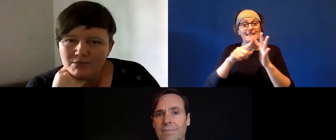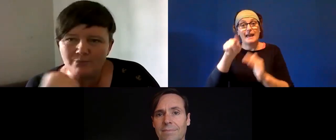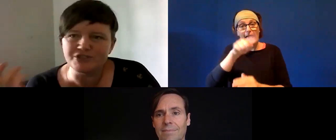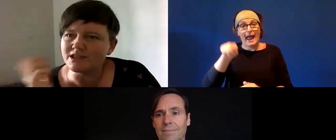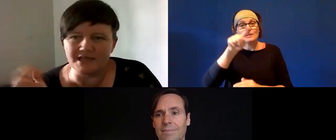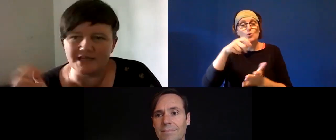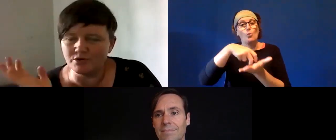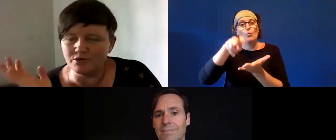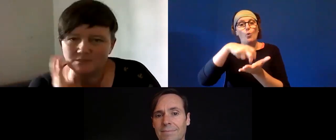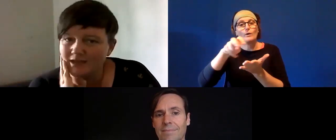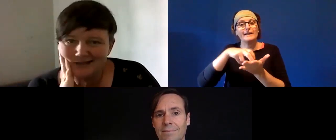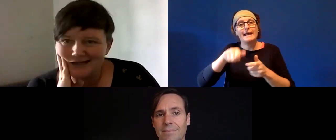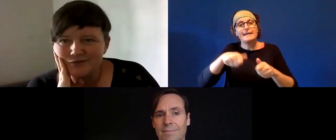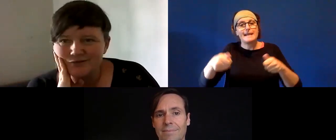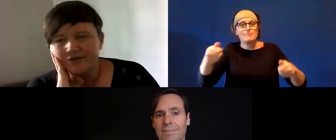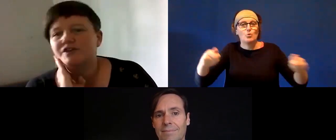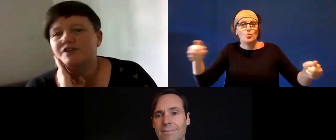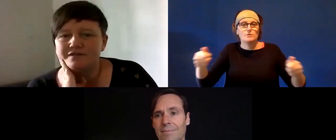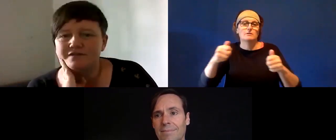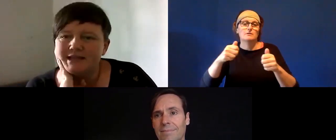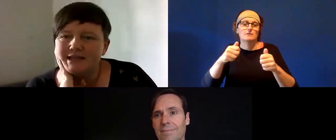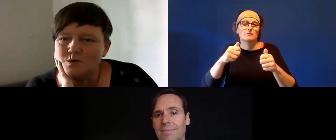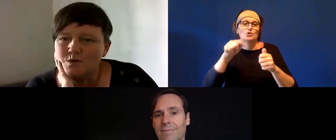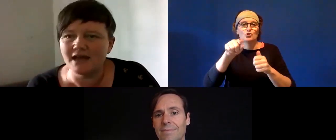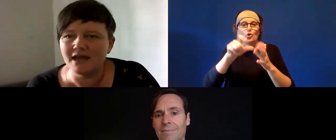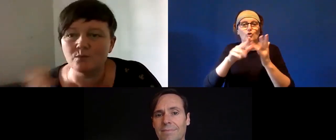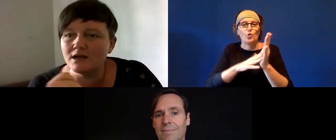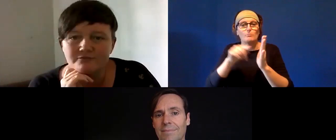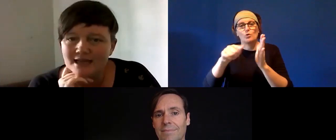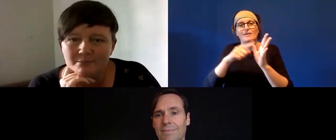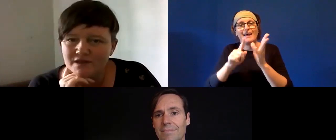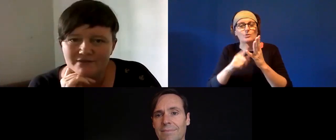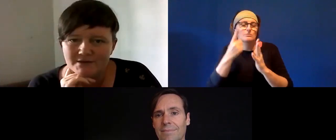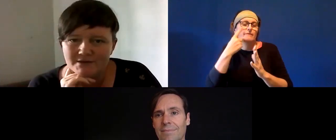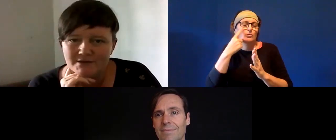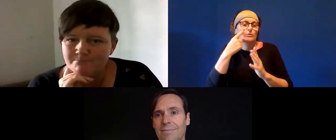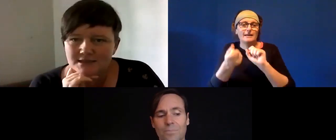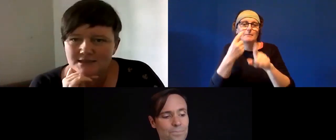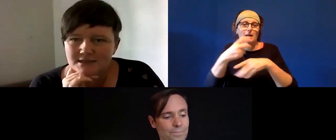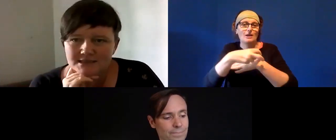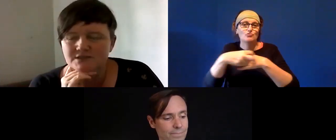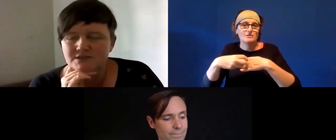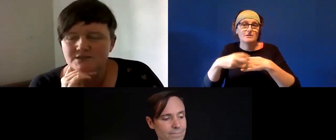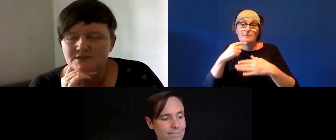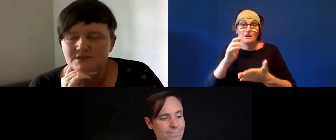lenine@thewalkingneighbourhood.com.- au. My project The Walking Neighbourhood, has my email all over it. Otherwise, I'm happy for Kevin